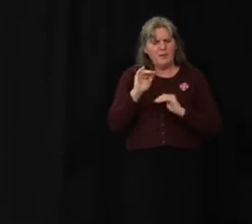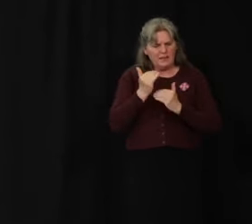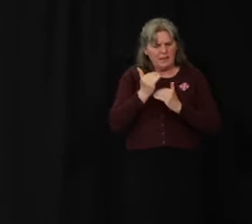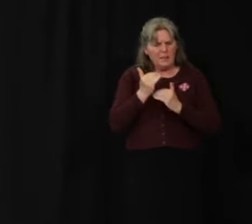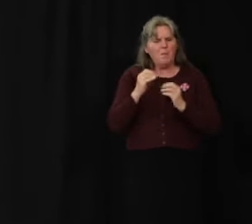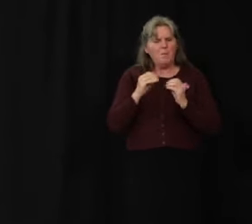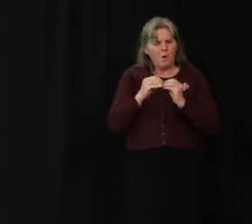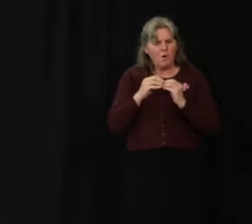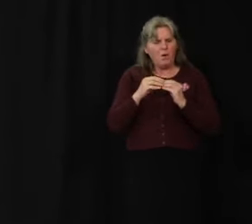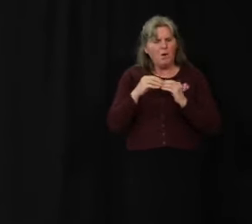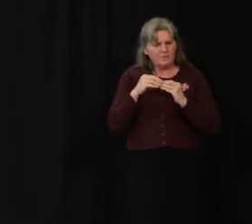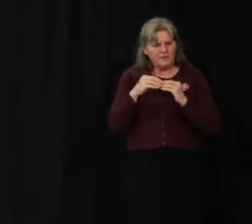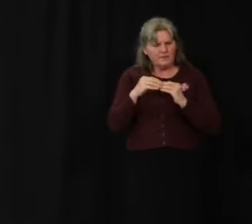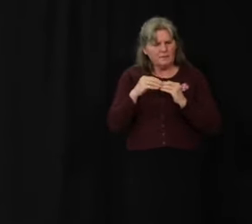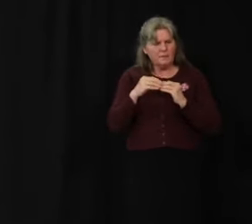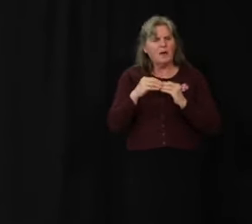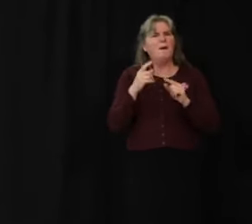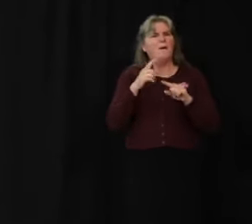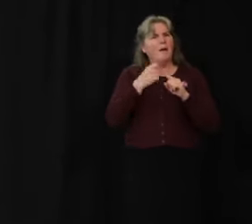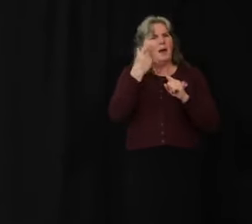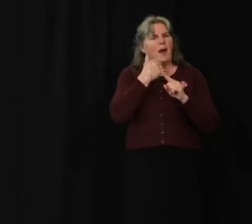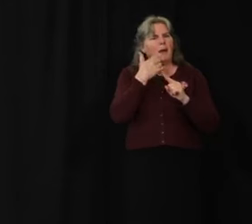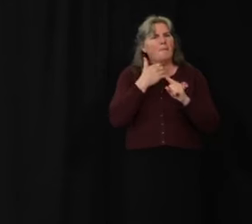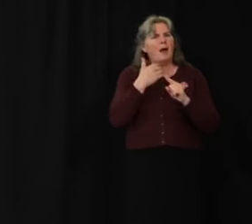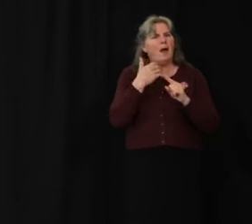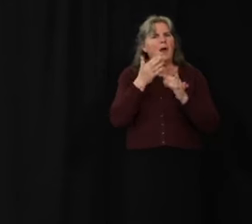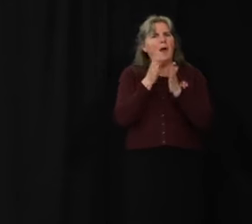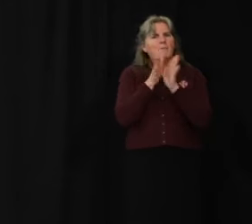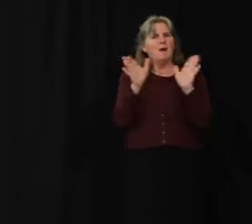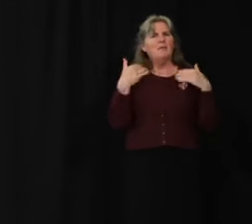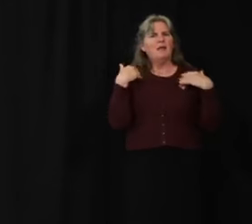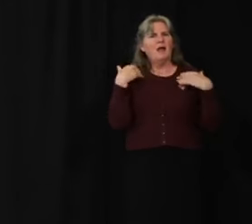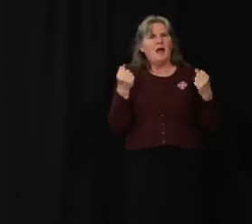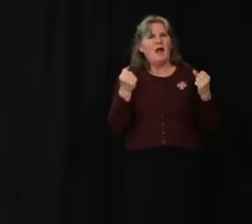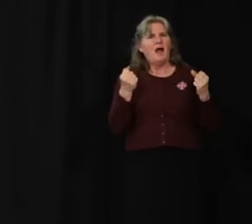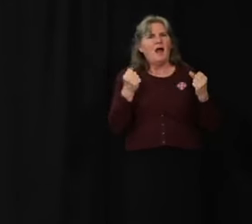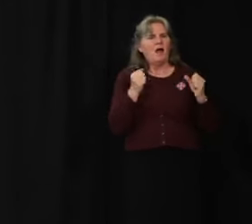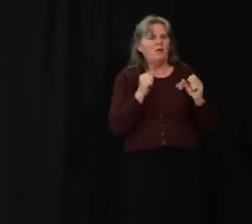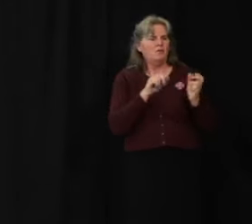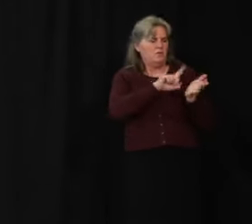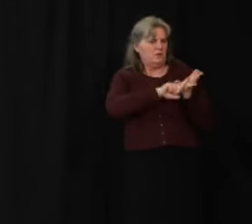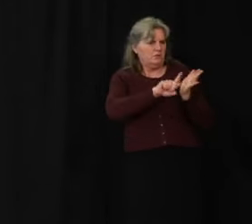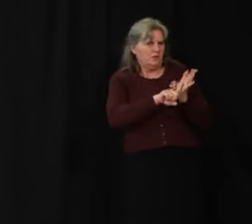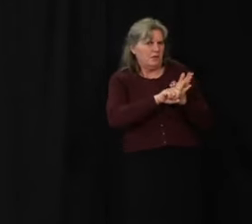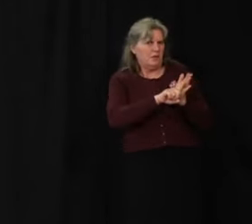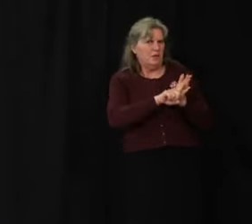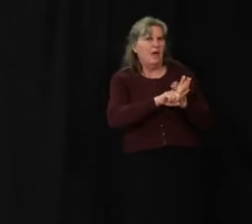I mean, that particular response is not very clear, to be quite honest.